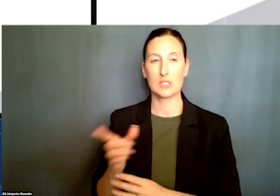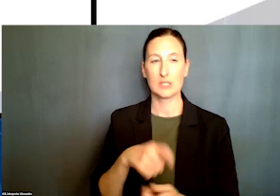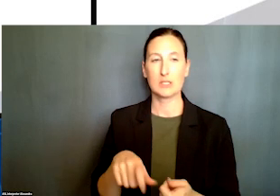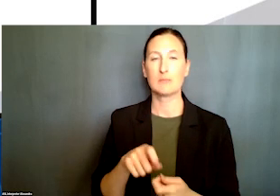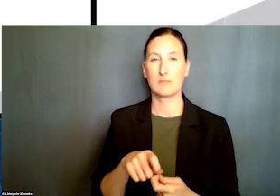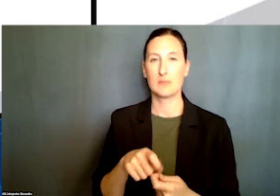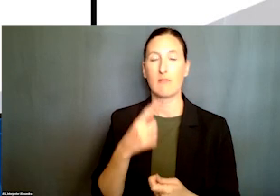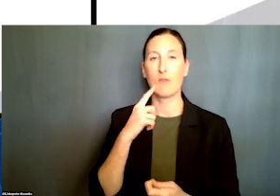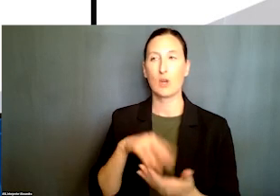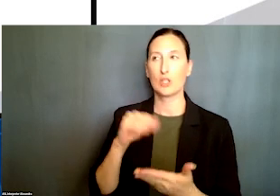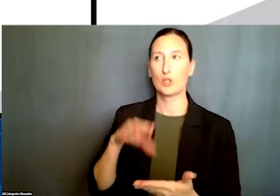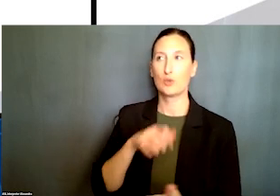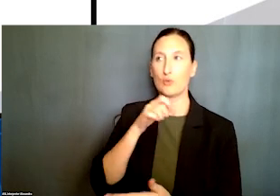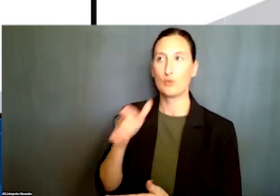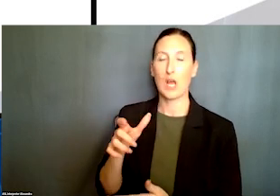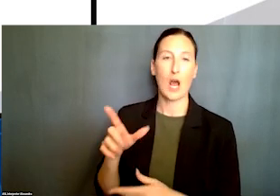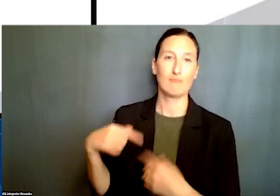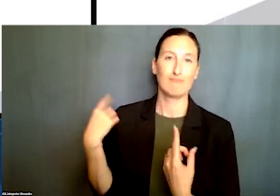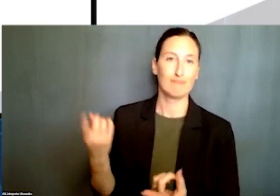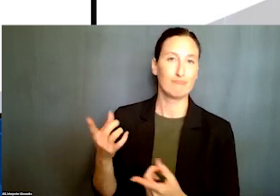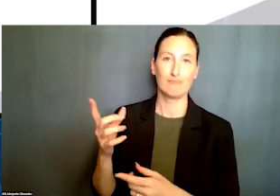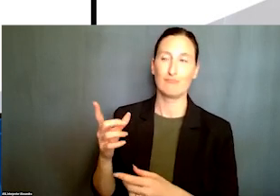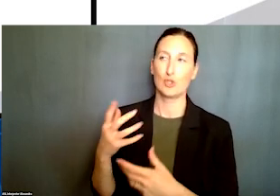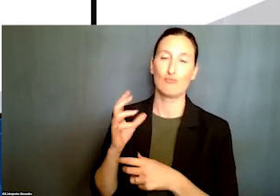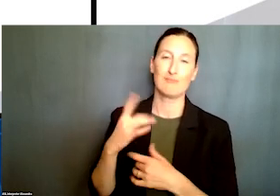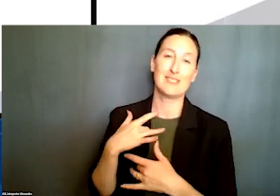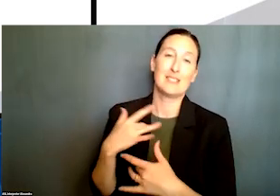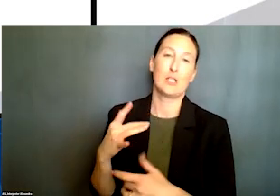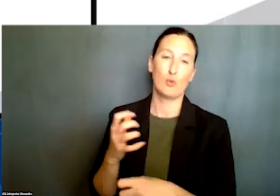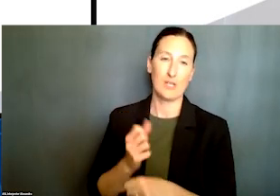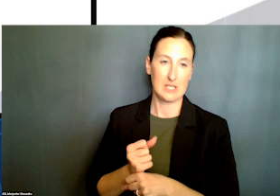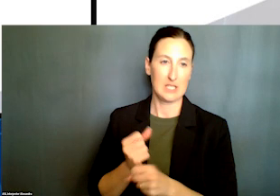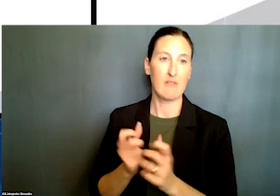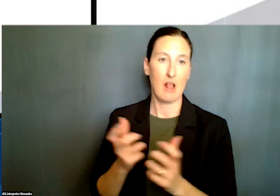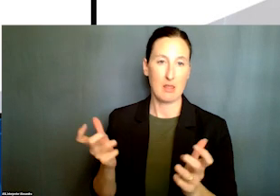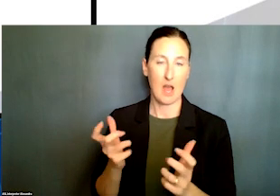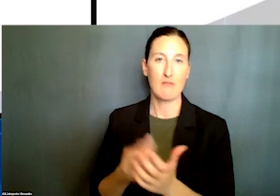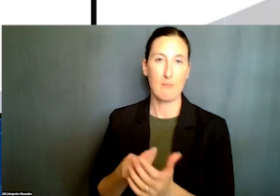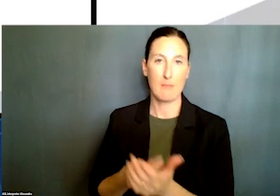not traditionally receive significant amounts of NSF-MPS funding.